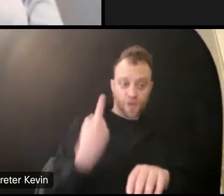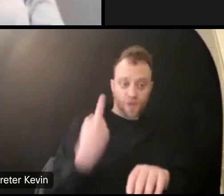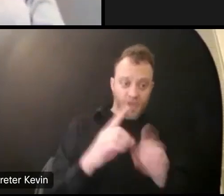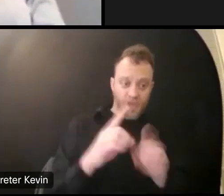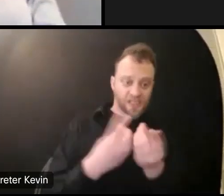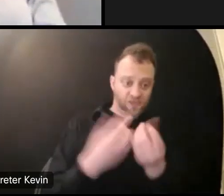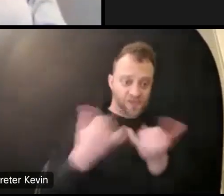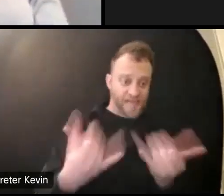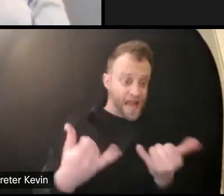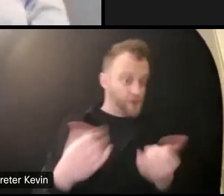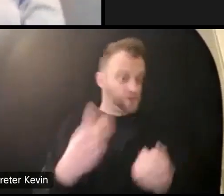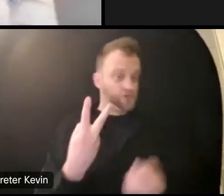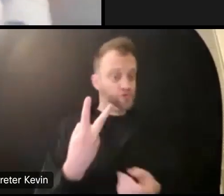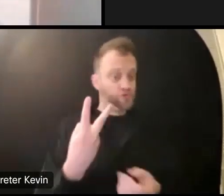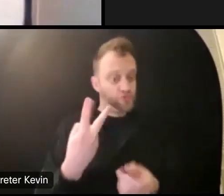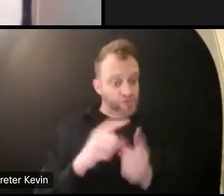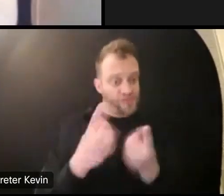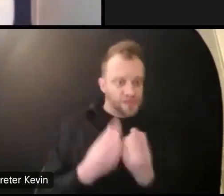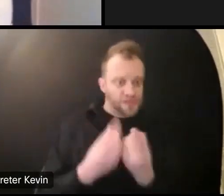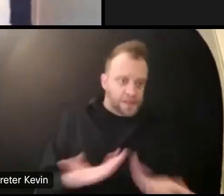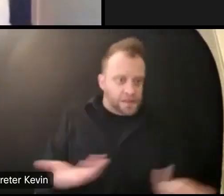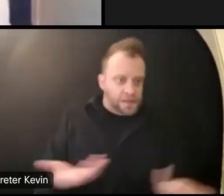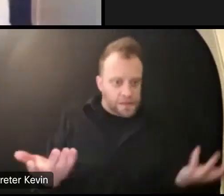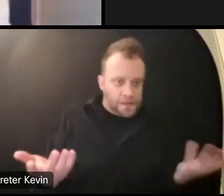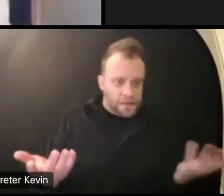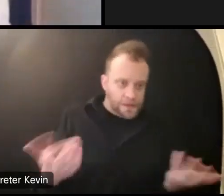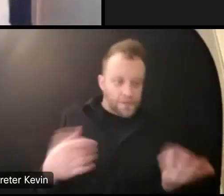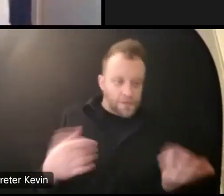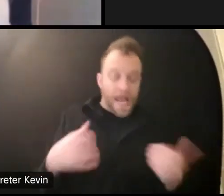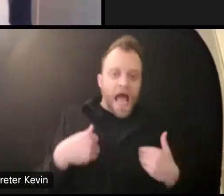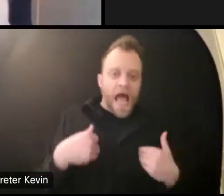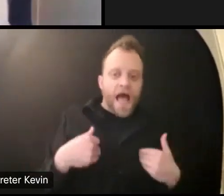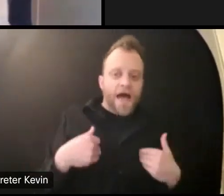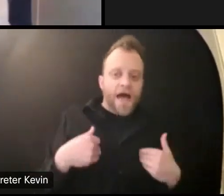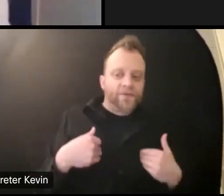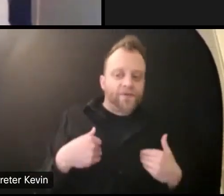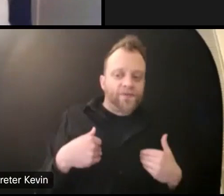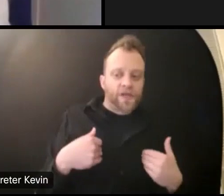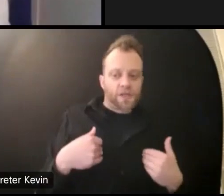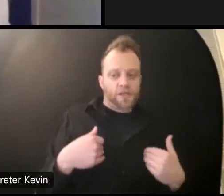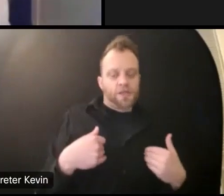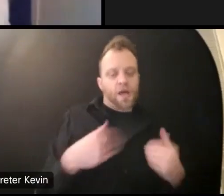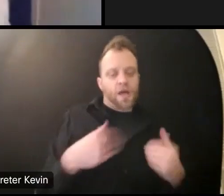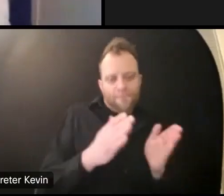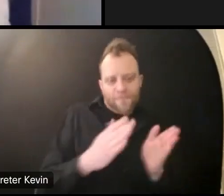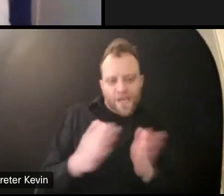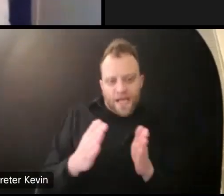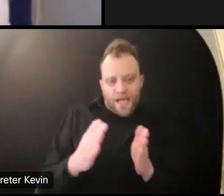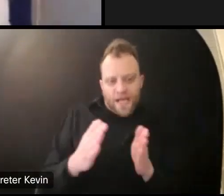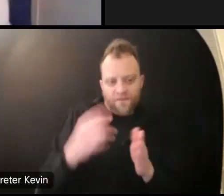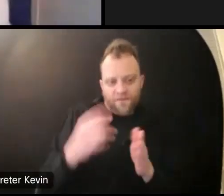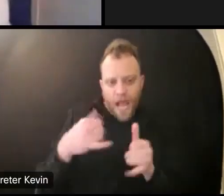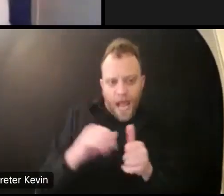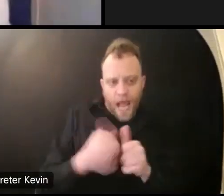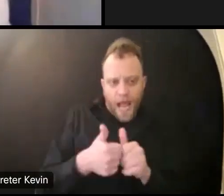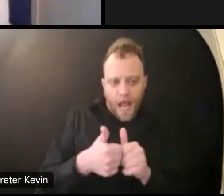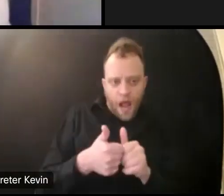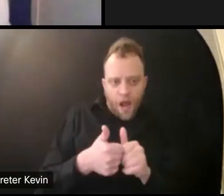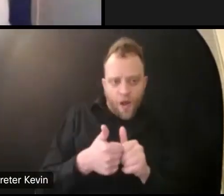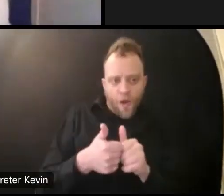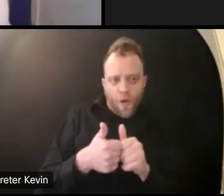mapped out as to how to realign the Single Member Districts from their old designation to their new